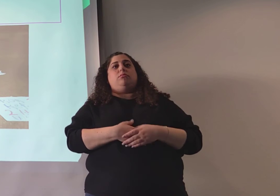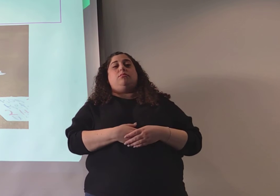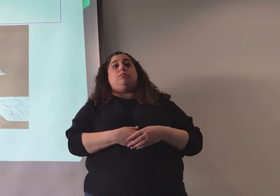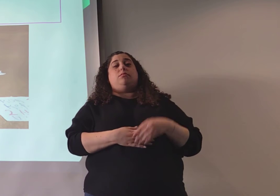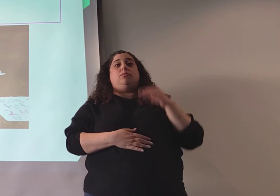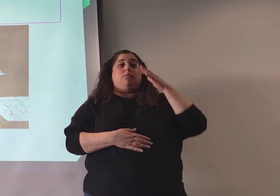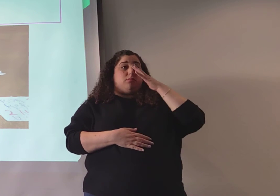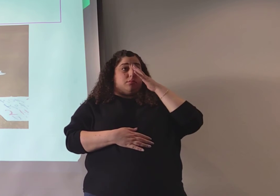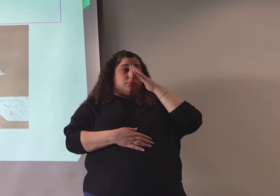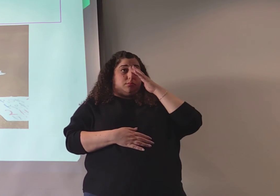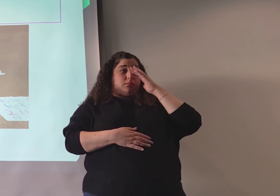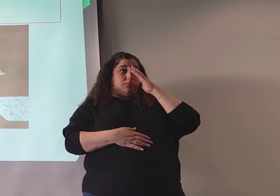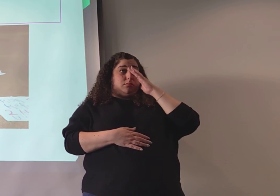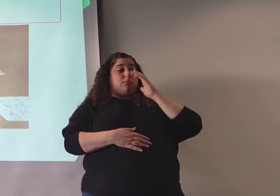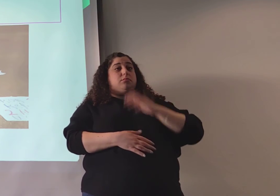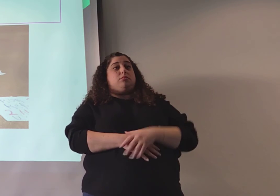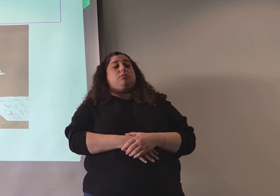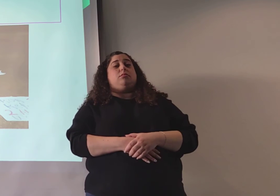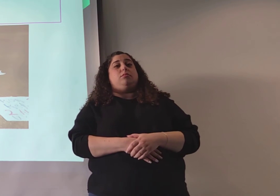We need more navigators.